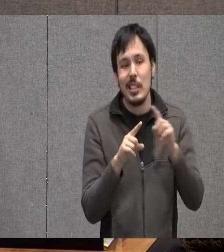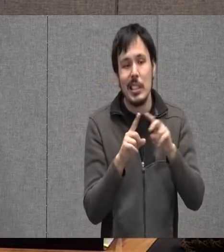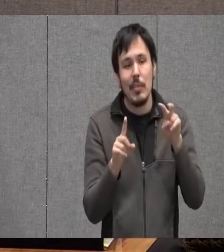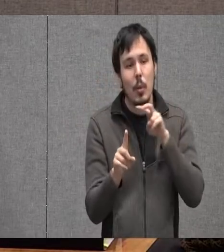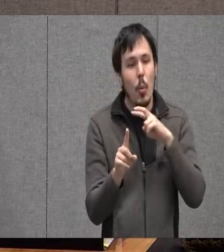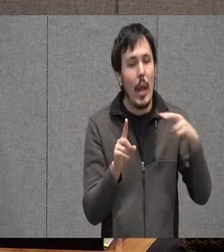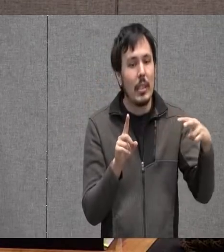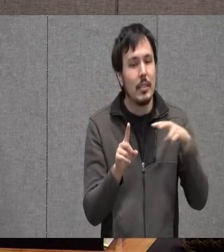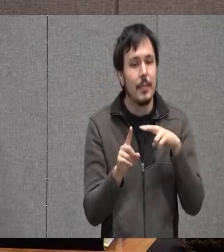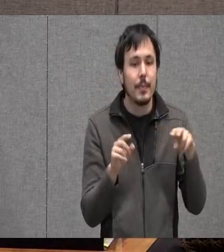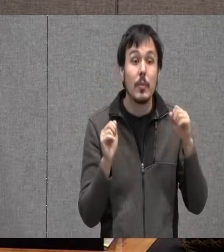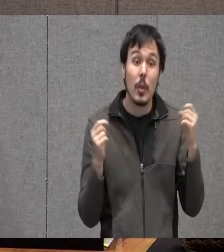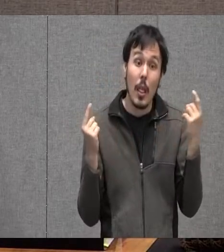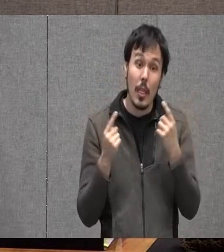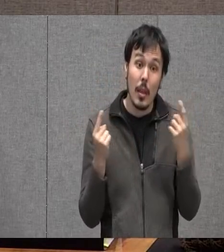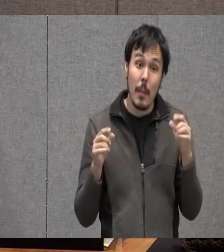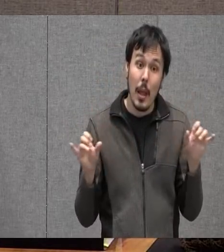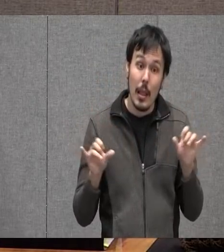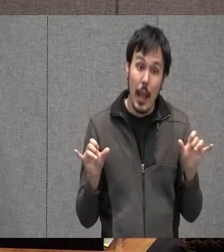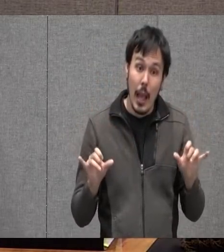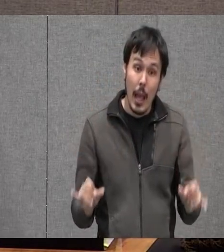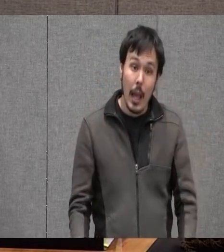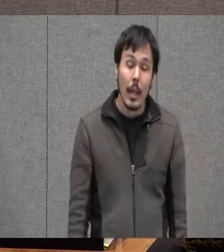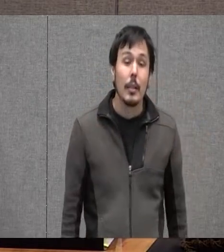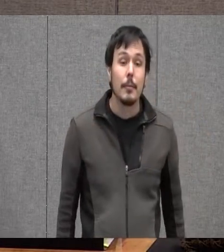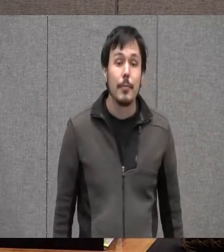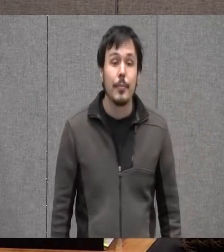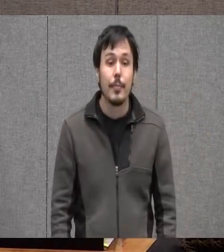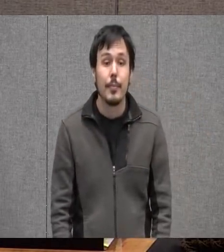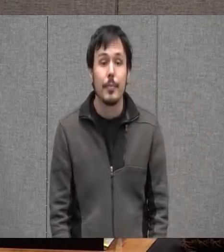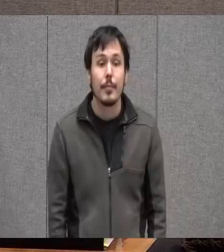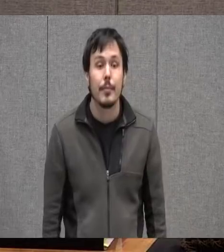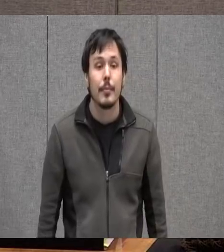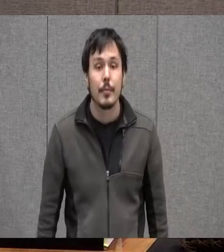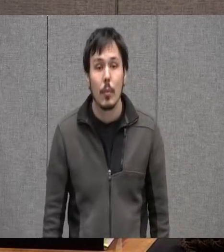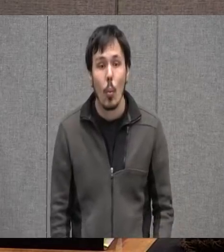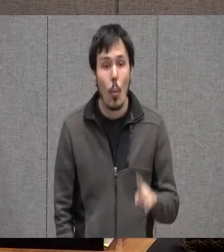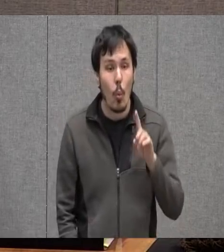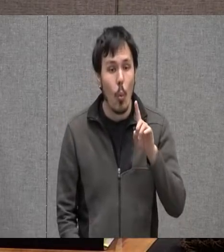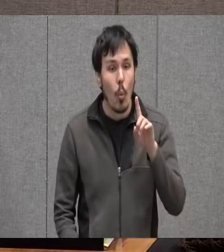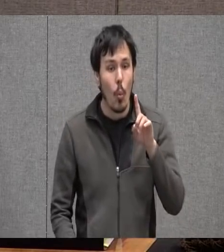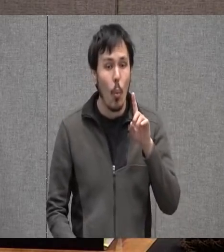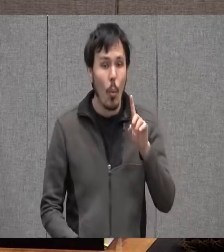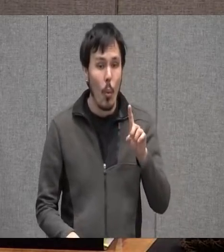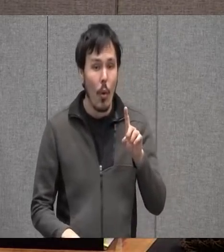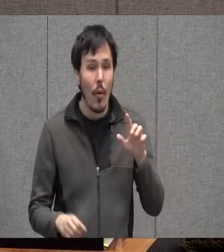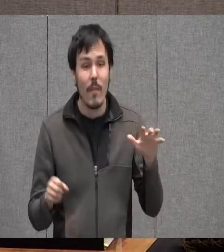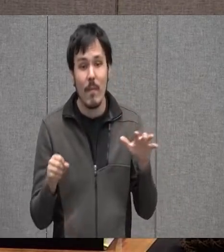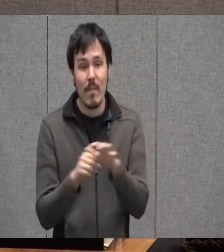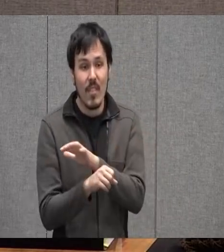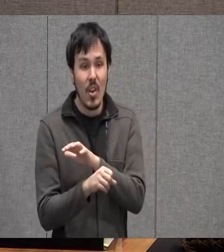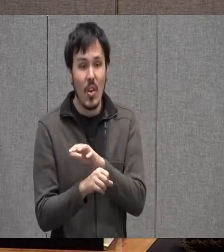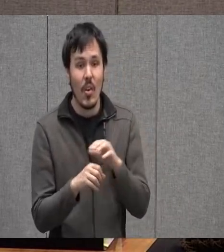We can think about it as one whole. It's our whole dollar, right?